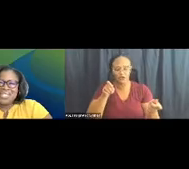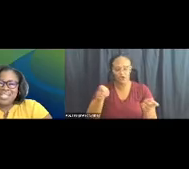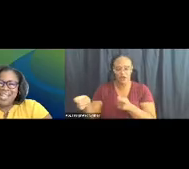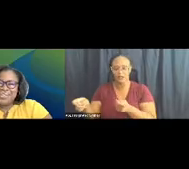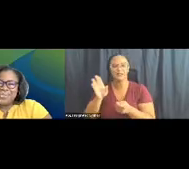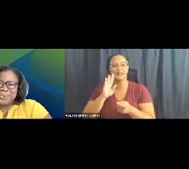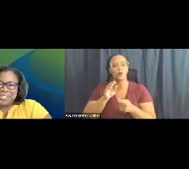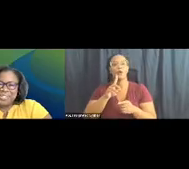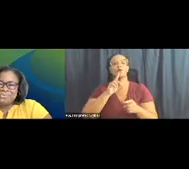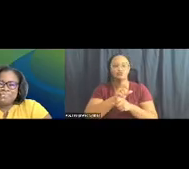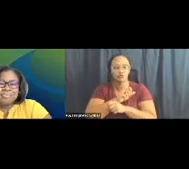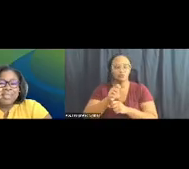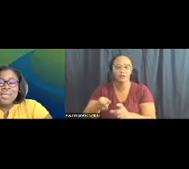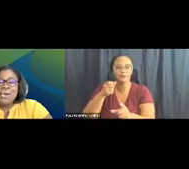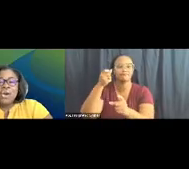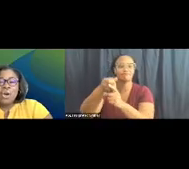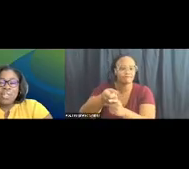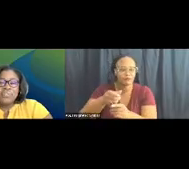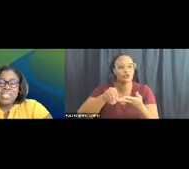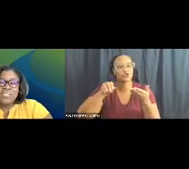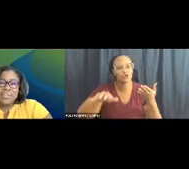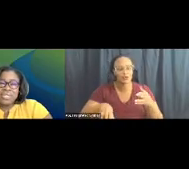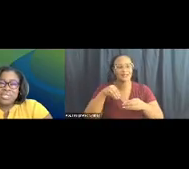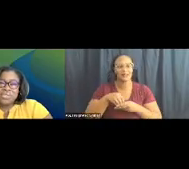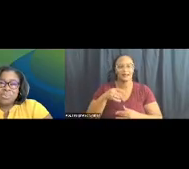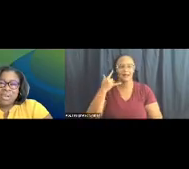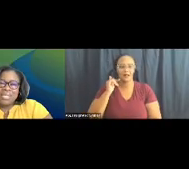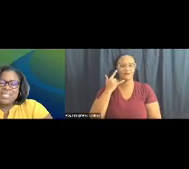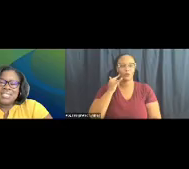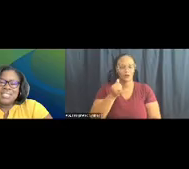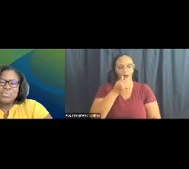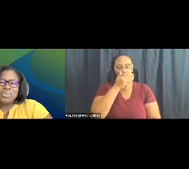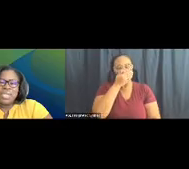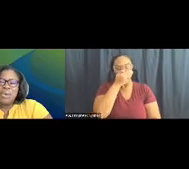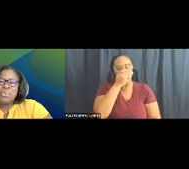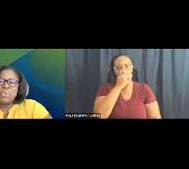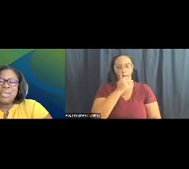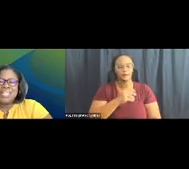students in California. All of these foundational processes really help